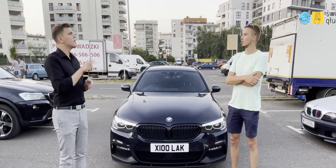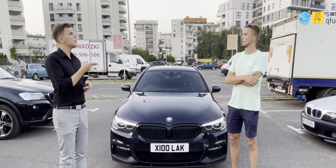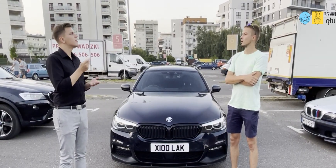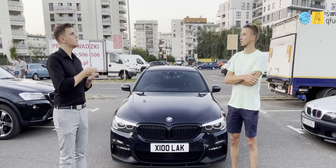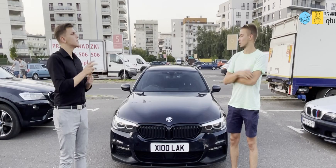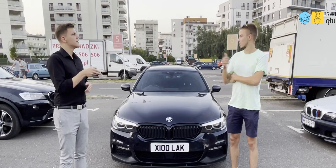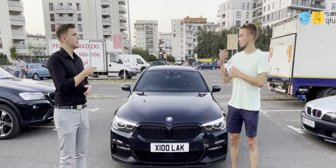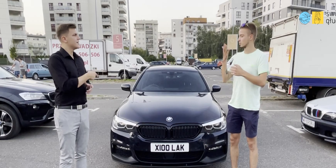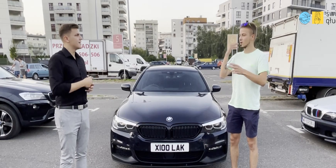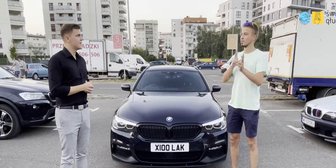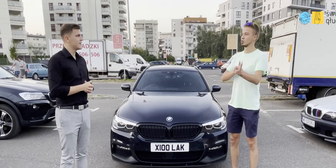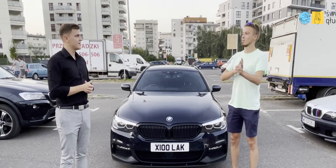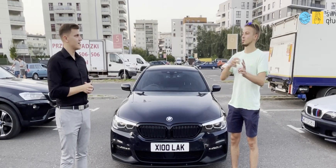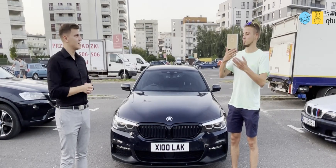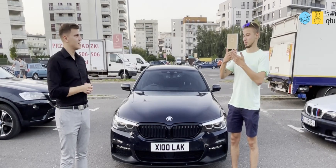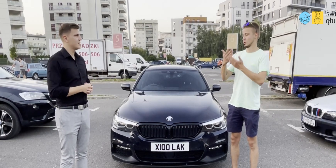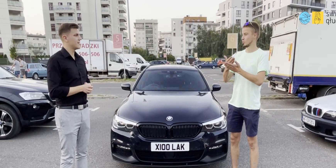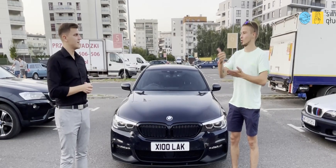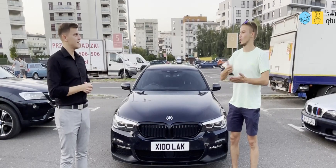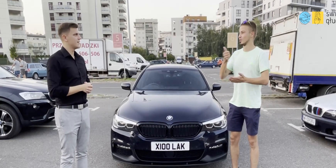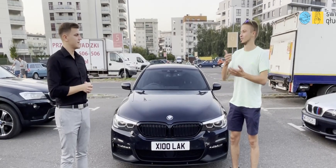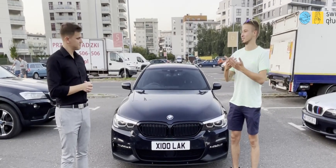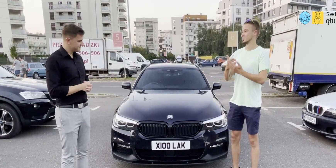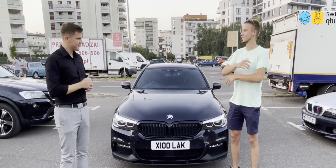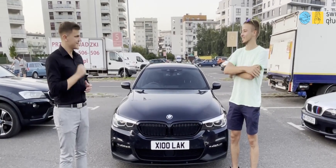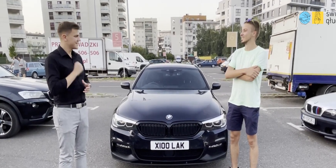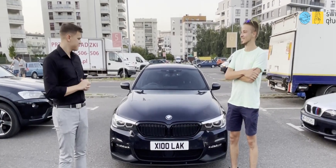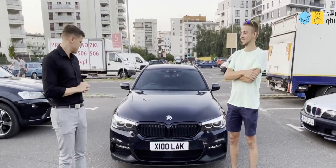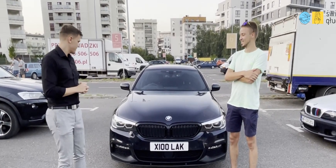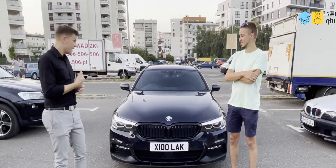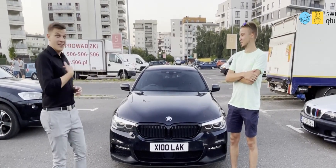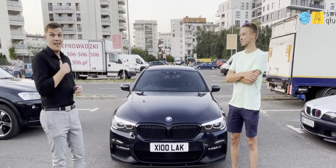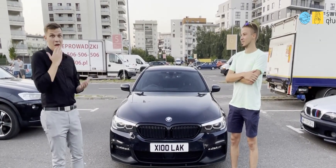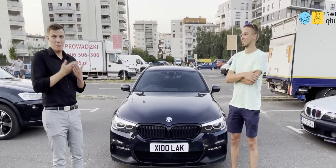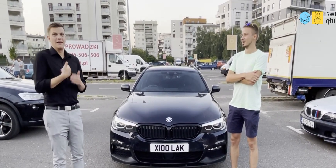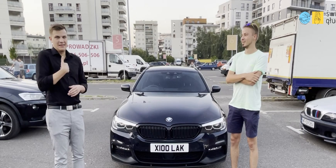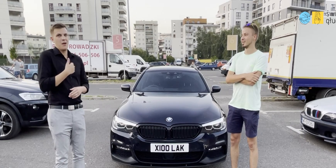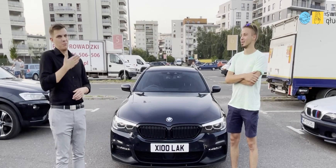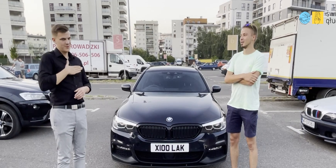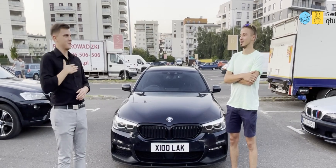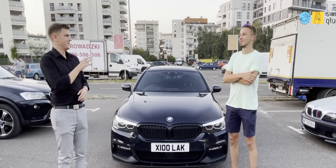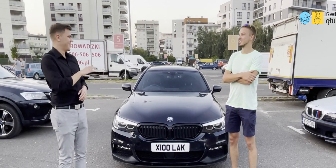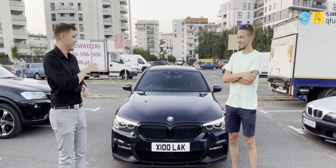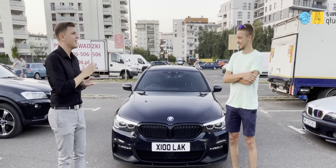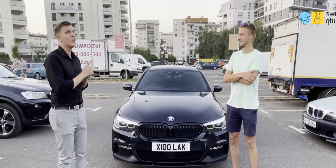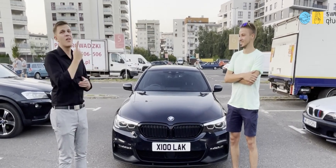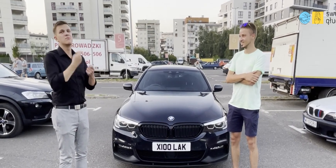have you been the owner of the car? [G]: I have the car from November, so it will be almost a year... [K]: I must admit that I like the car, the only thing